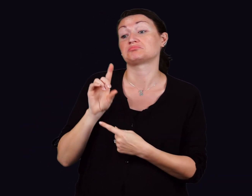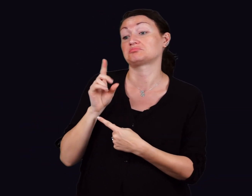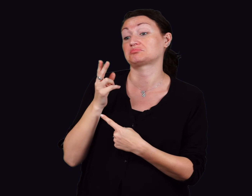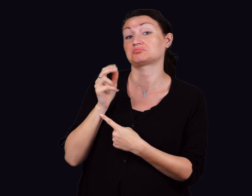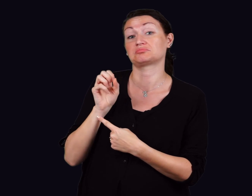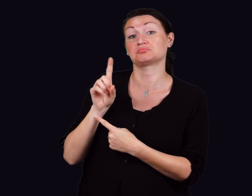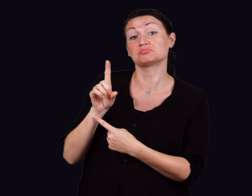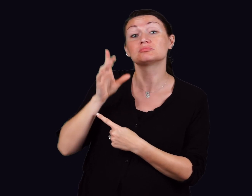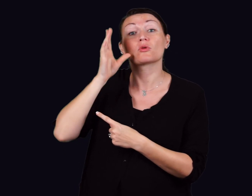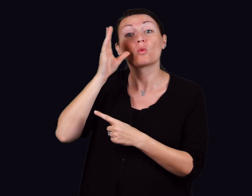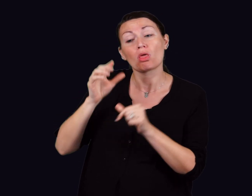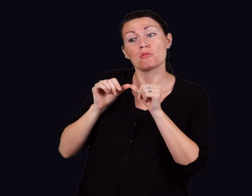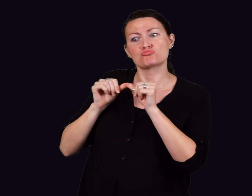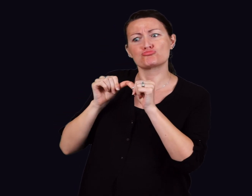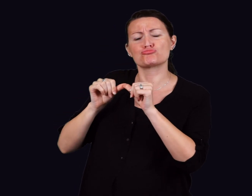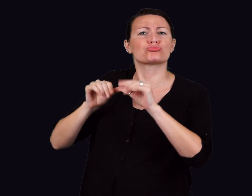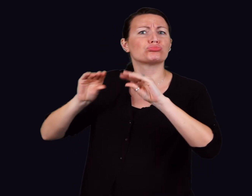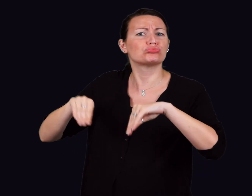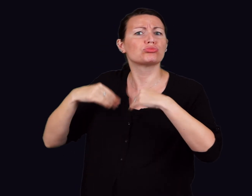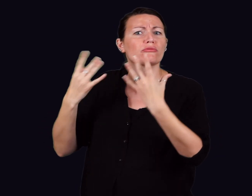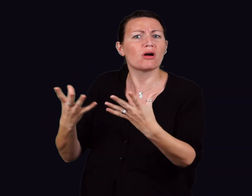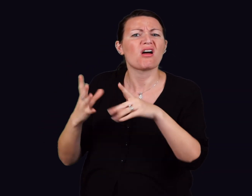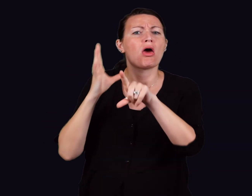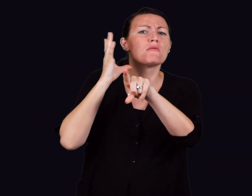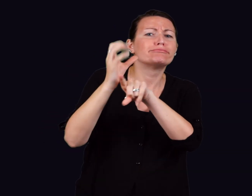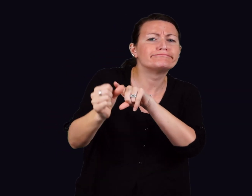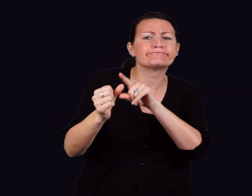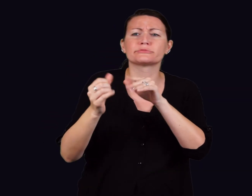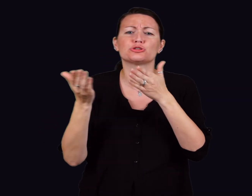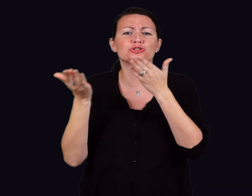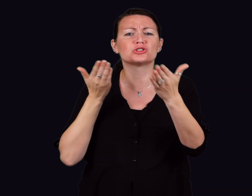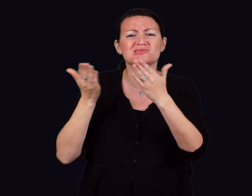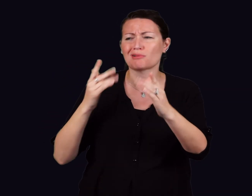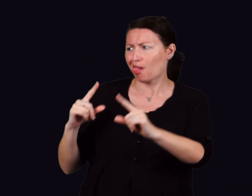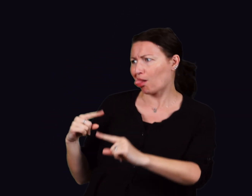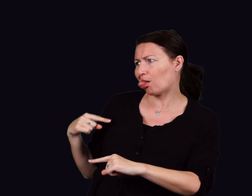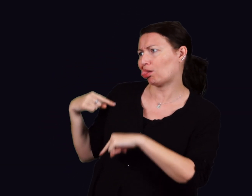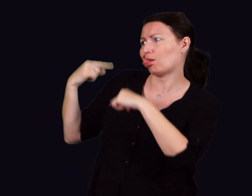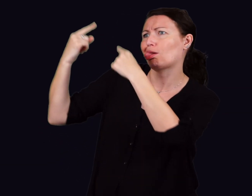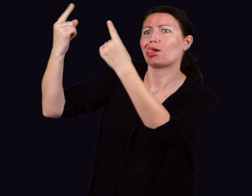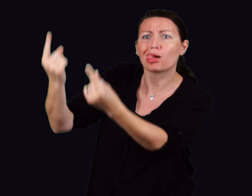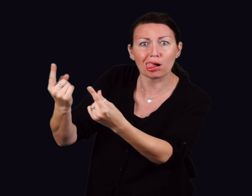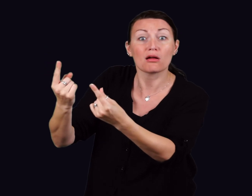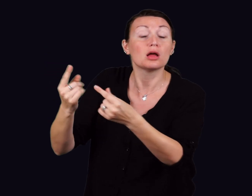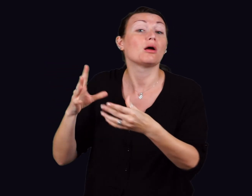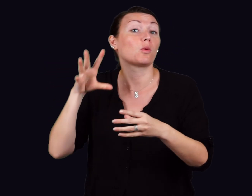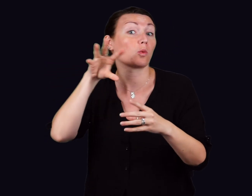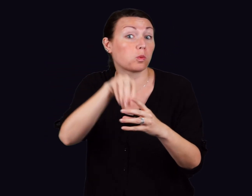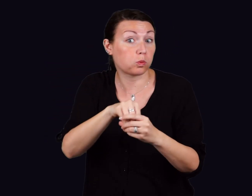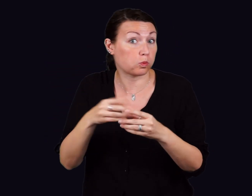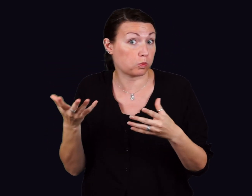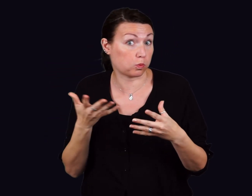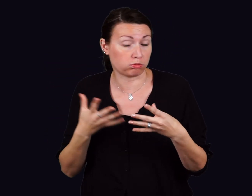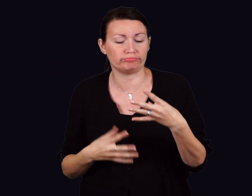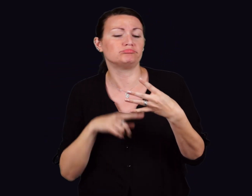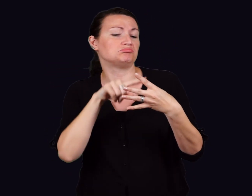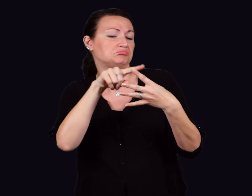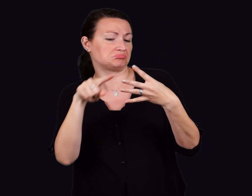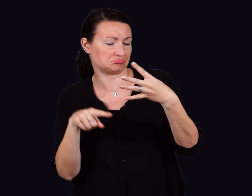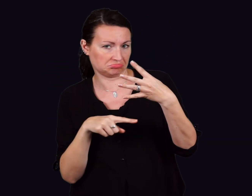DHHSD will continue to provide the excellent services they have always provided including: